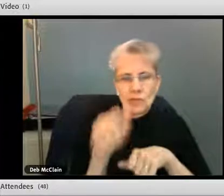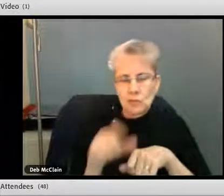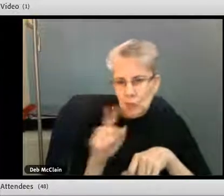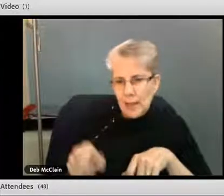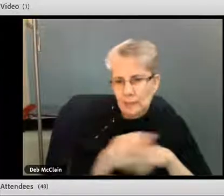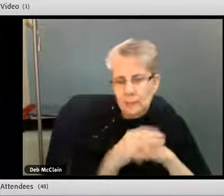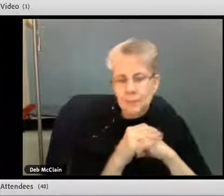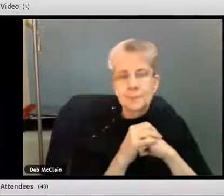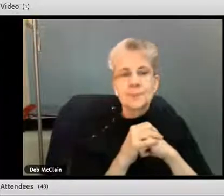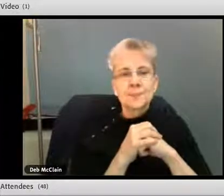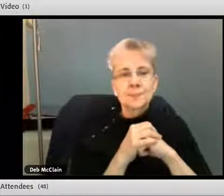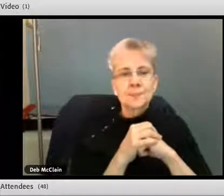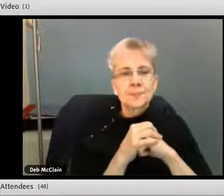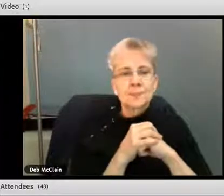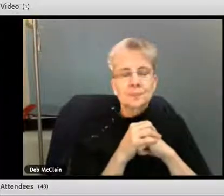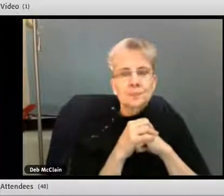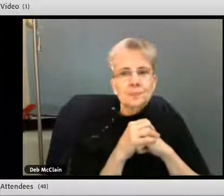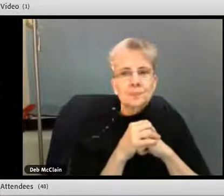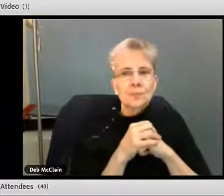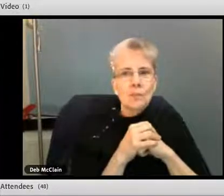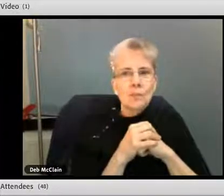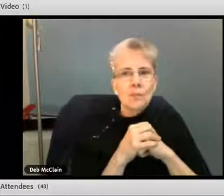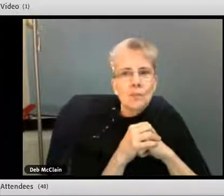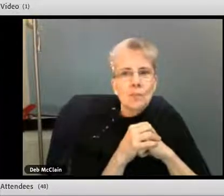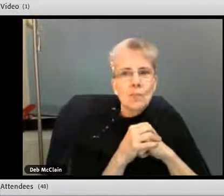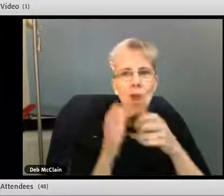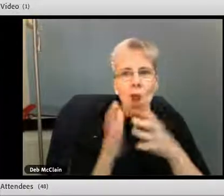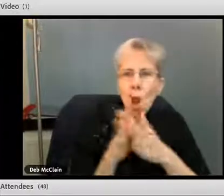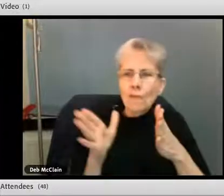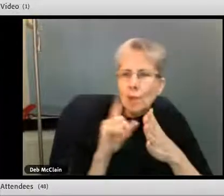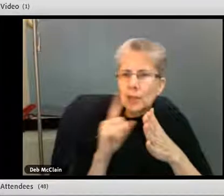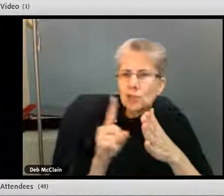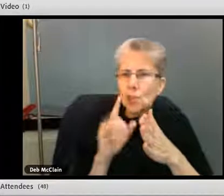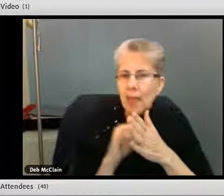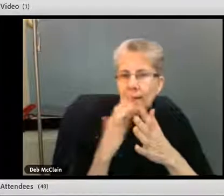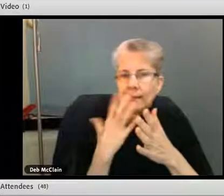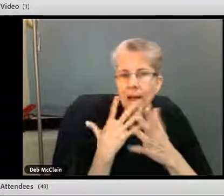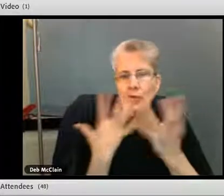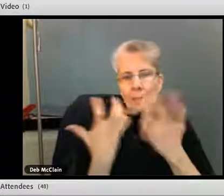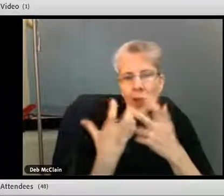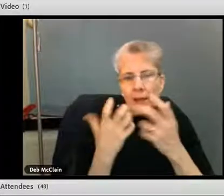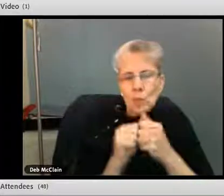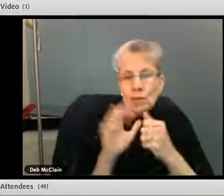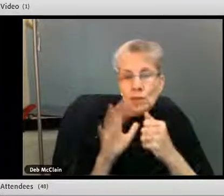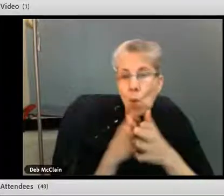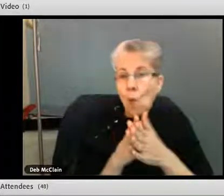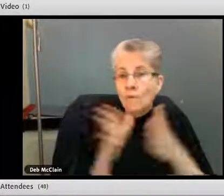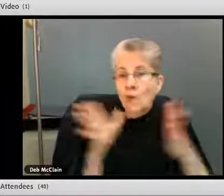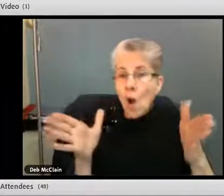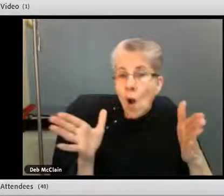You overall want to make sure the colors kind of blend with your overall library color scheme.